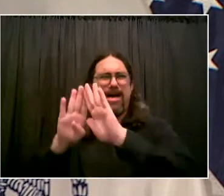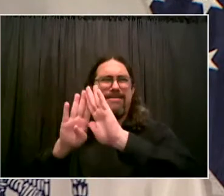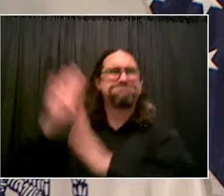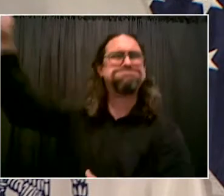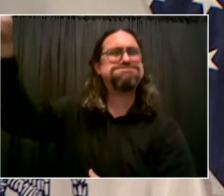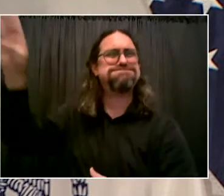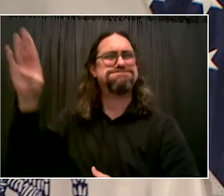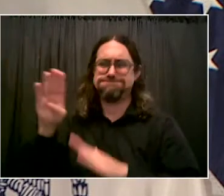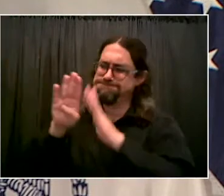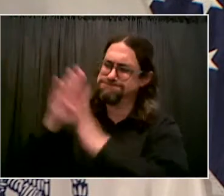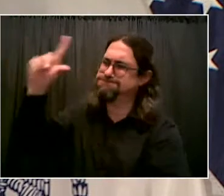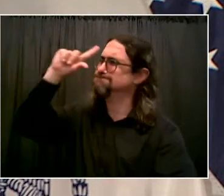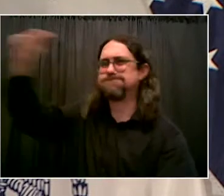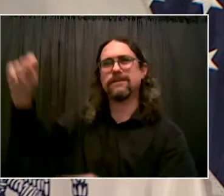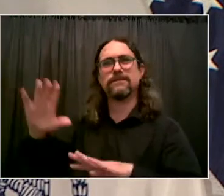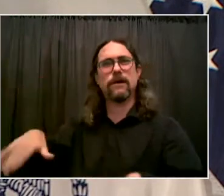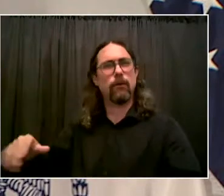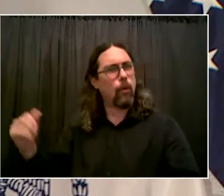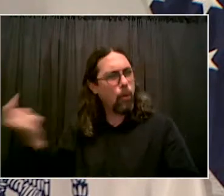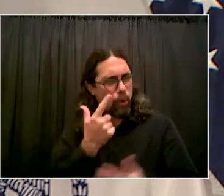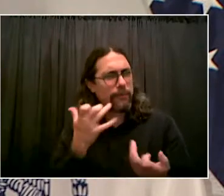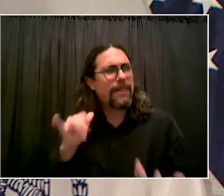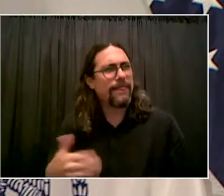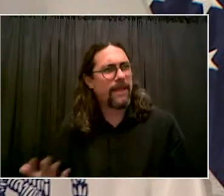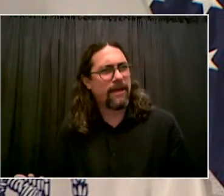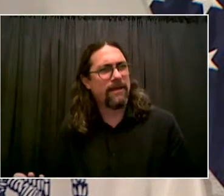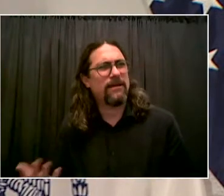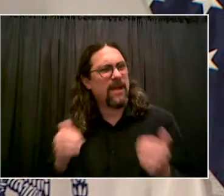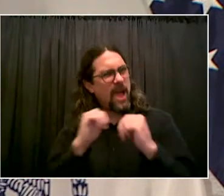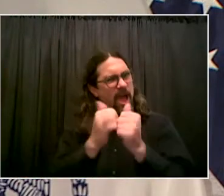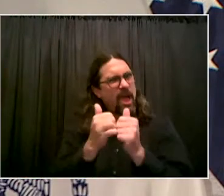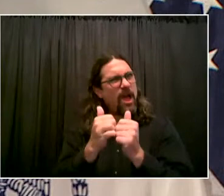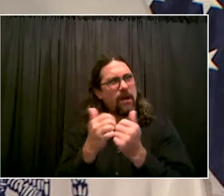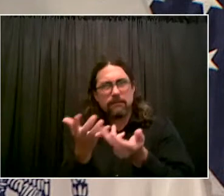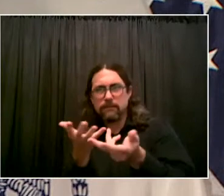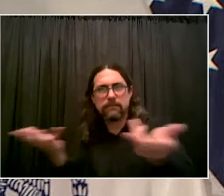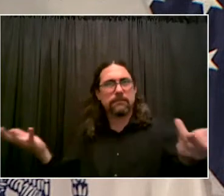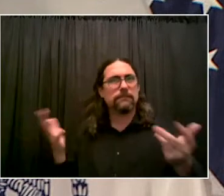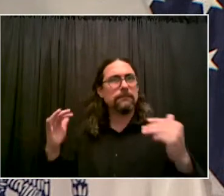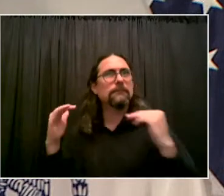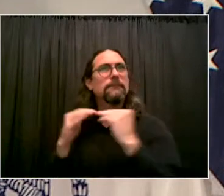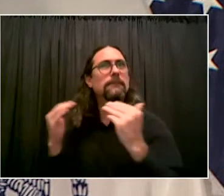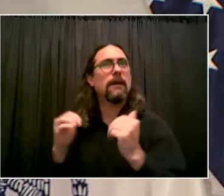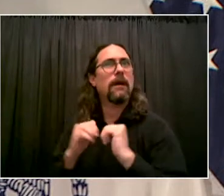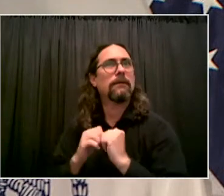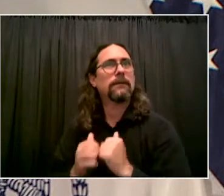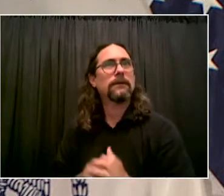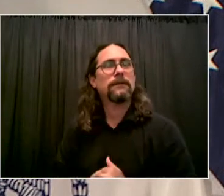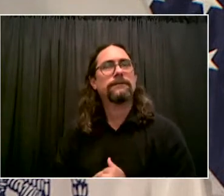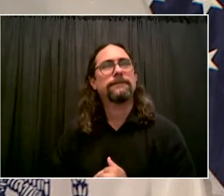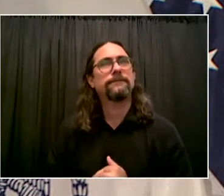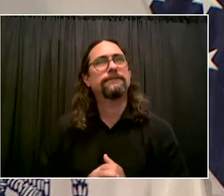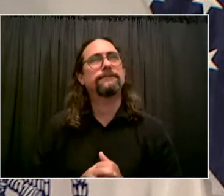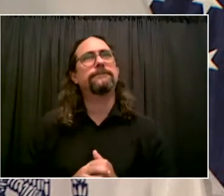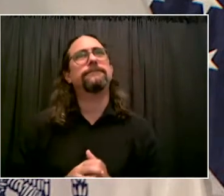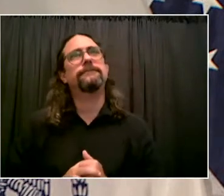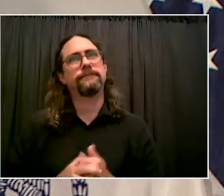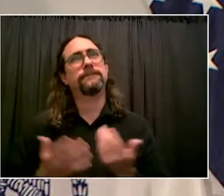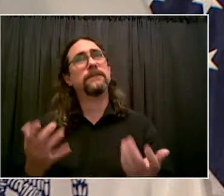KIDS. WE NEEDED TO FIGURE OUT A DIFFERENT APPROACH. THEN AS WE RWEE WORKING ON THAT THE PANDEMIC IT